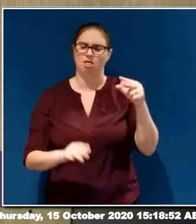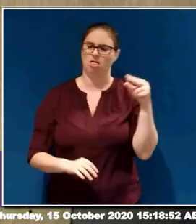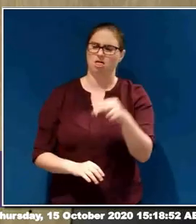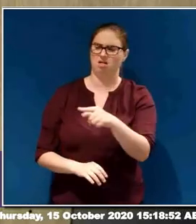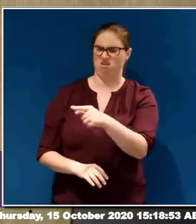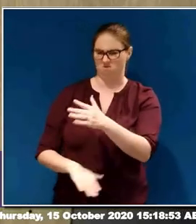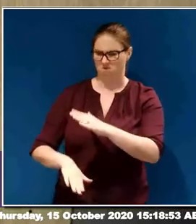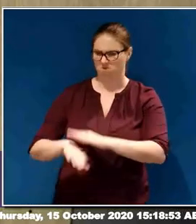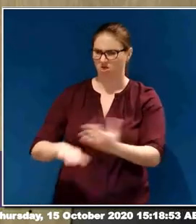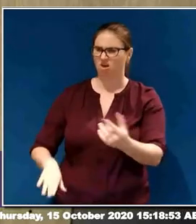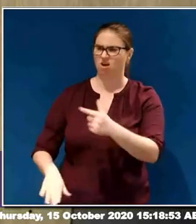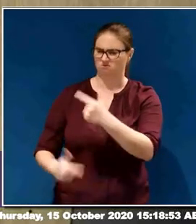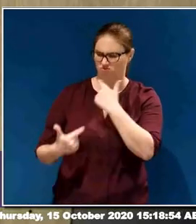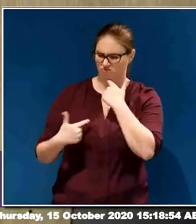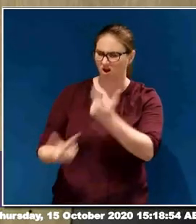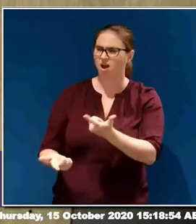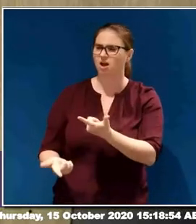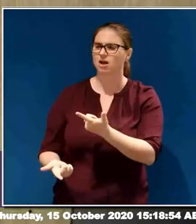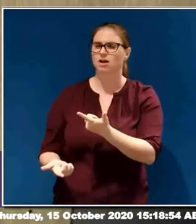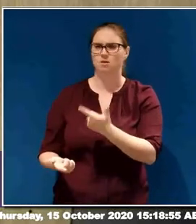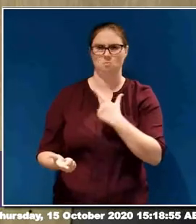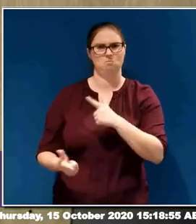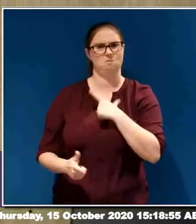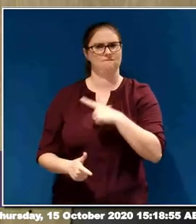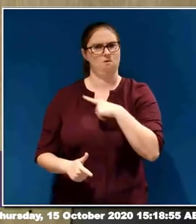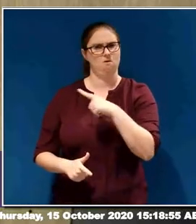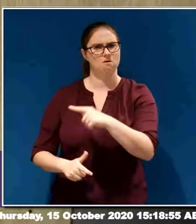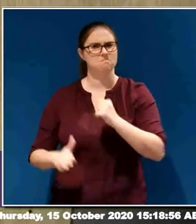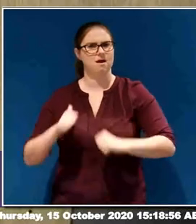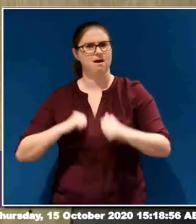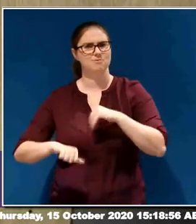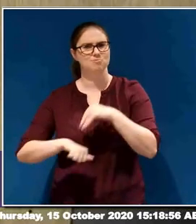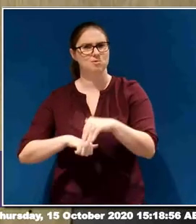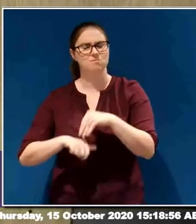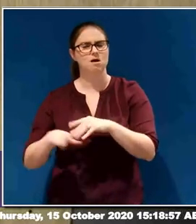So I'm talking about simple things where, for example, students would